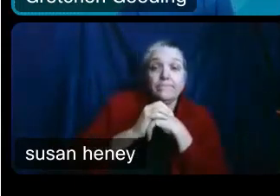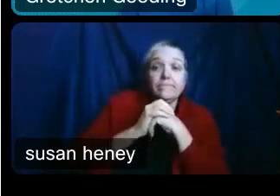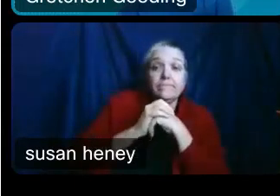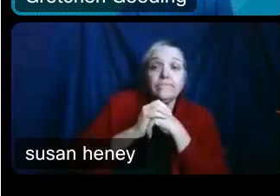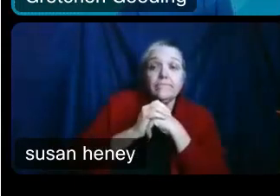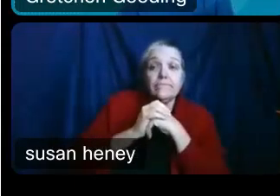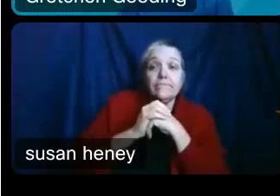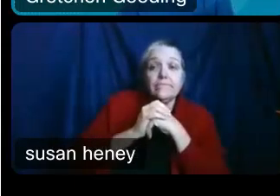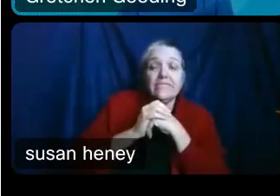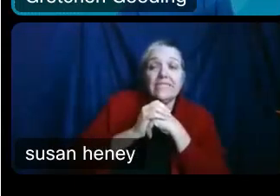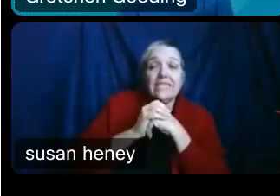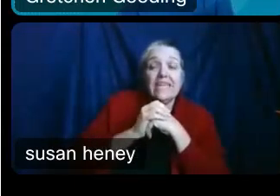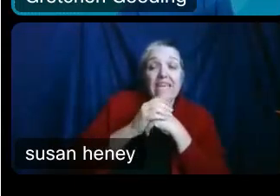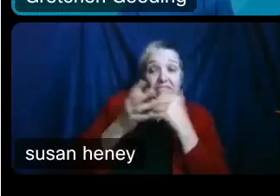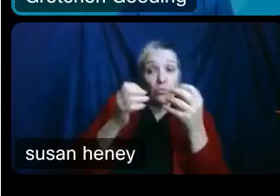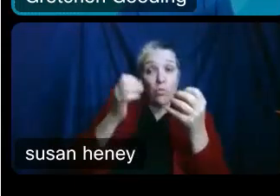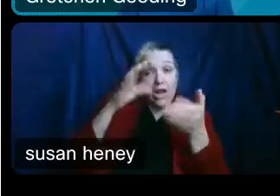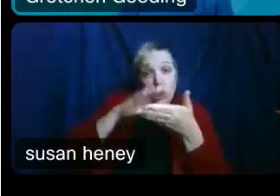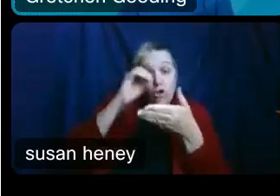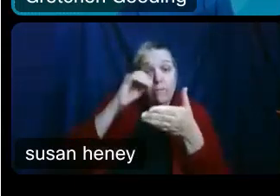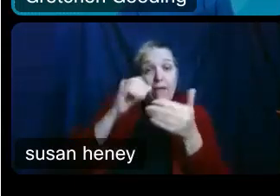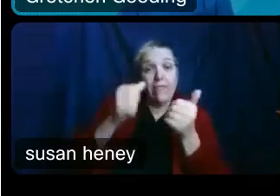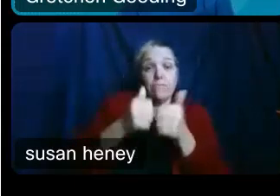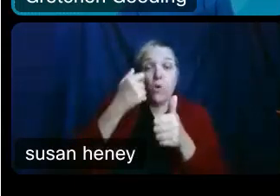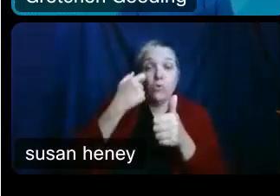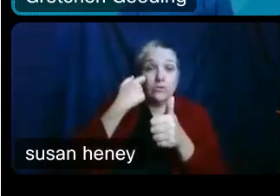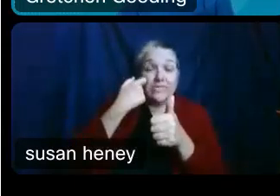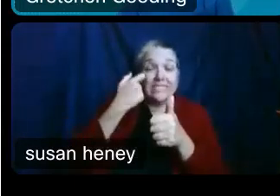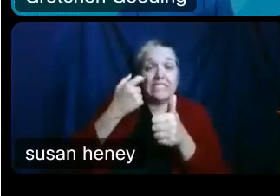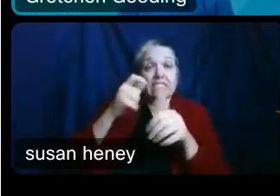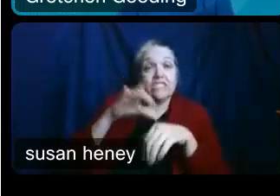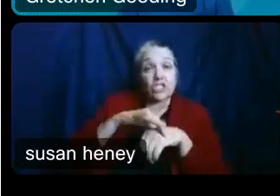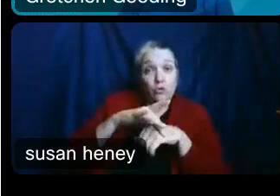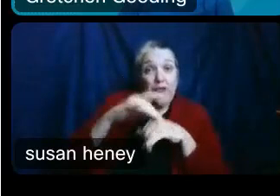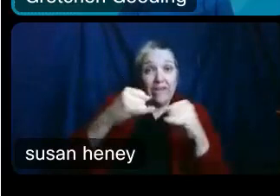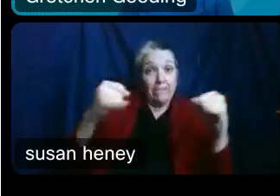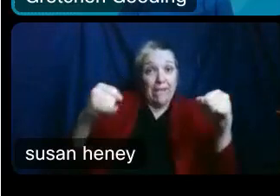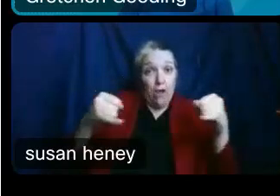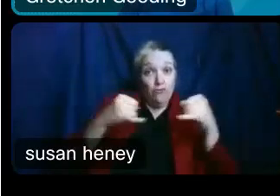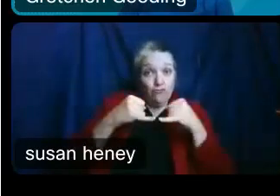latest available geographic boundaries, the geographic boundaries by year page is a useful